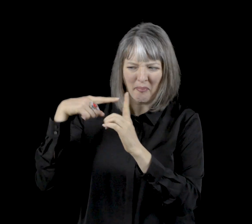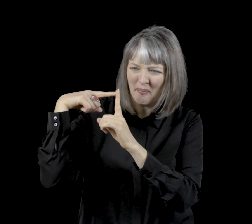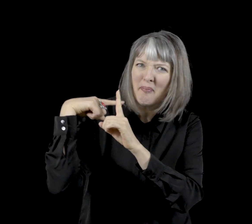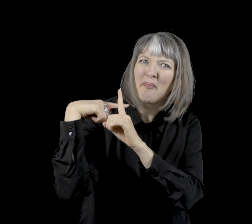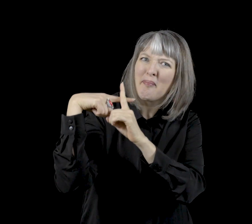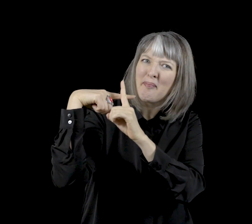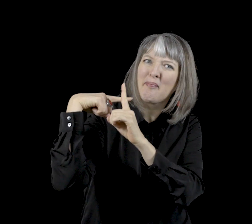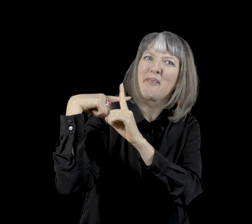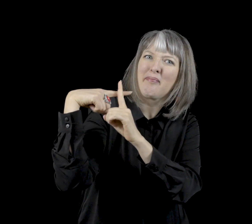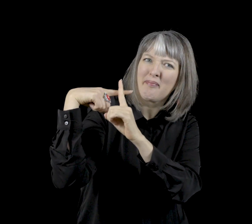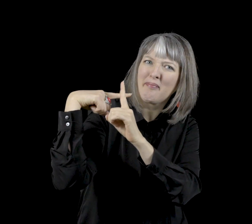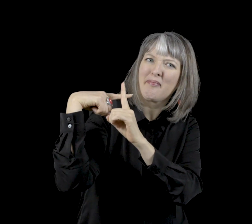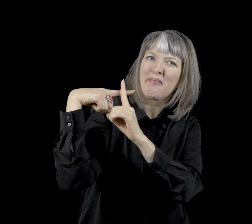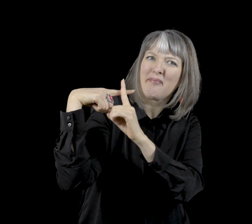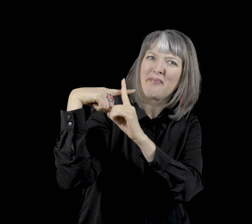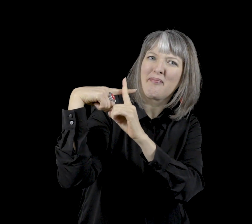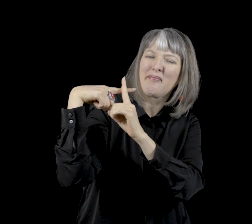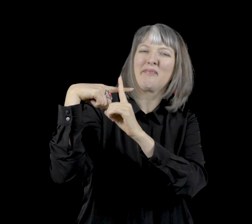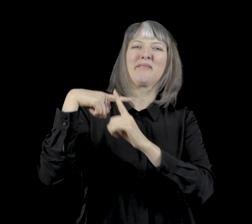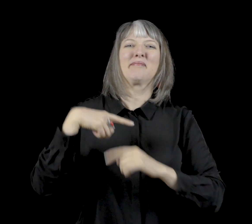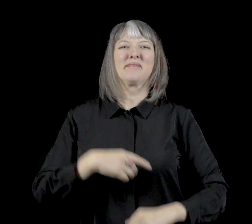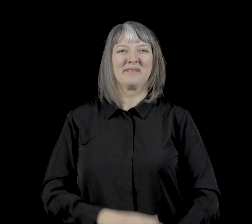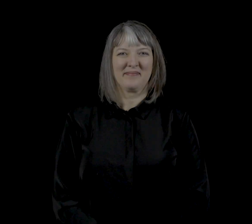POSITIVE +++ [repeating this sign shows "very" or the "plural form"]